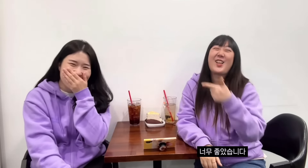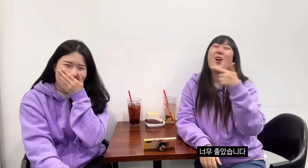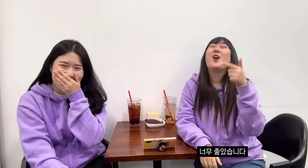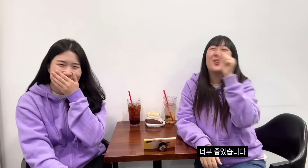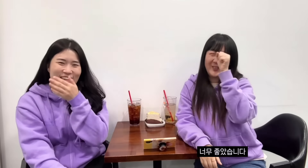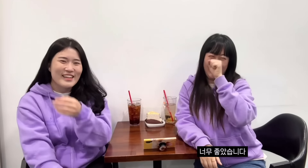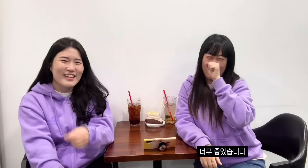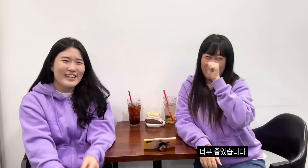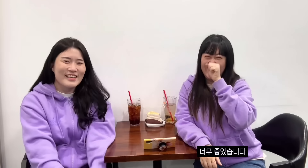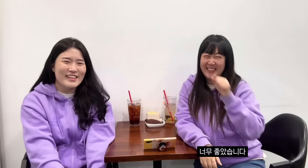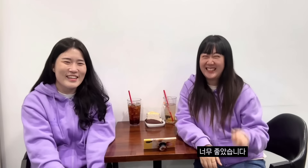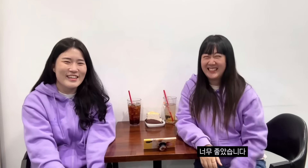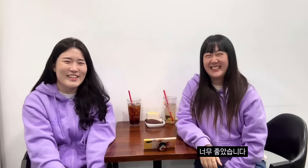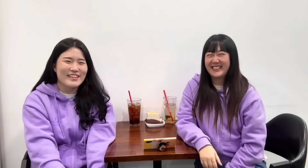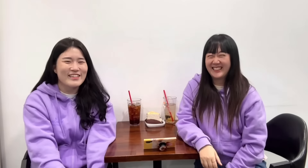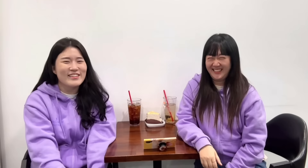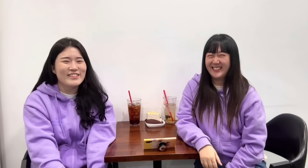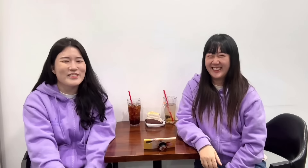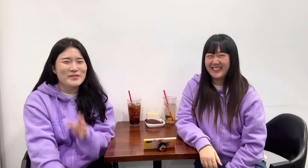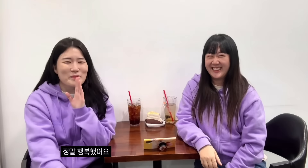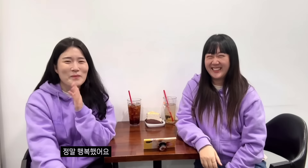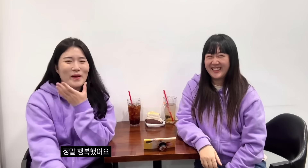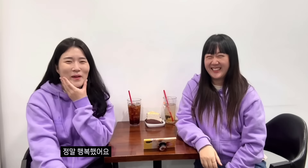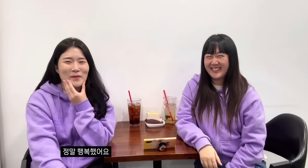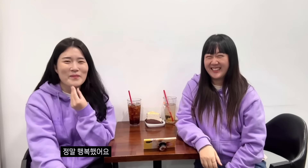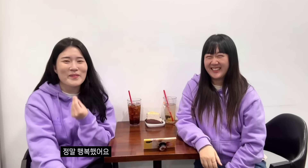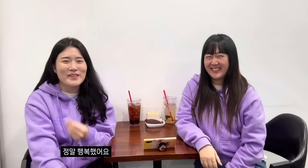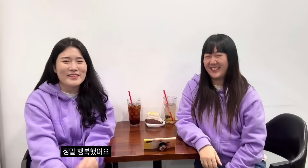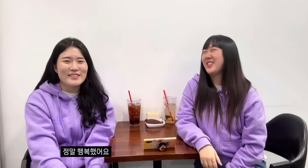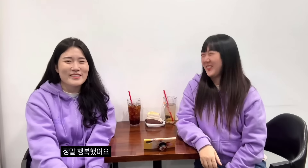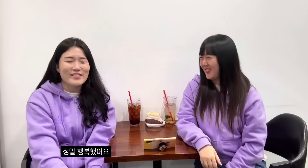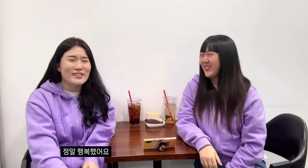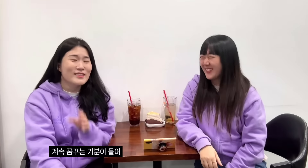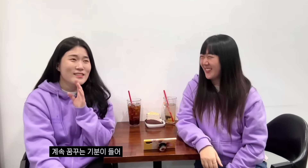it was so good I was really happy